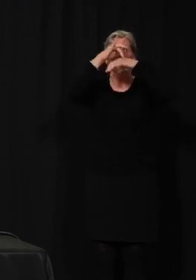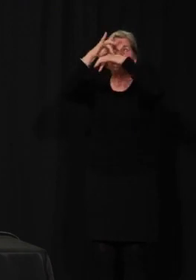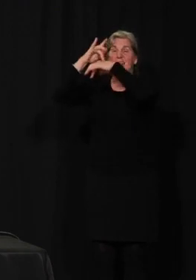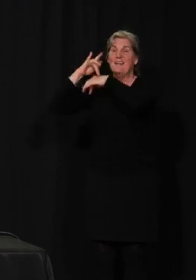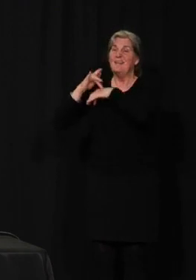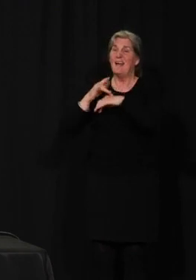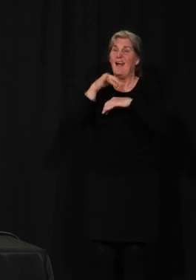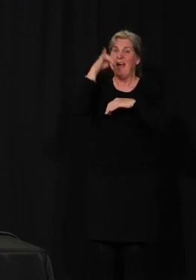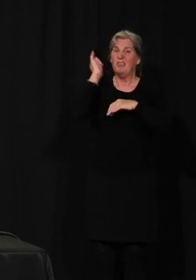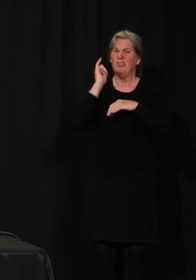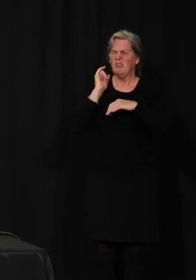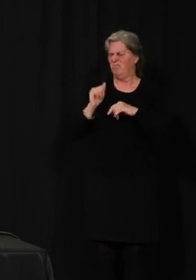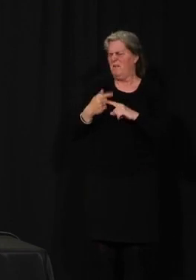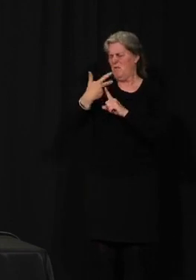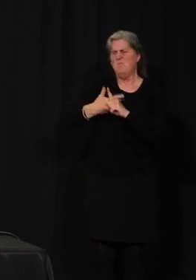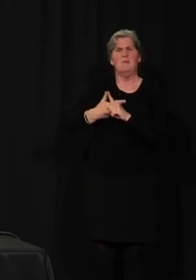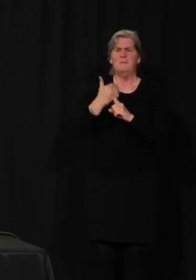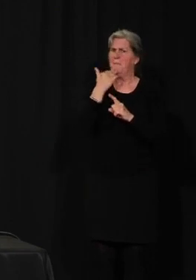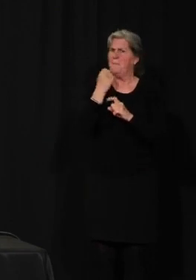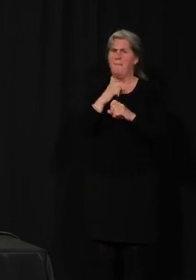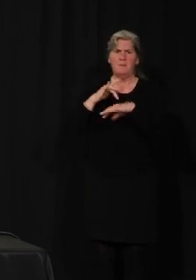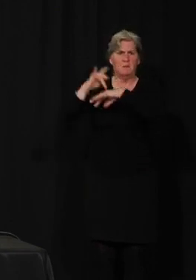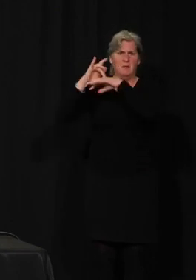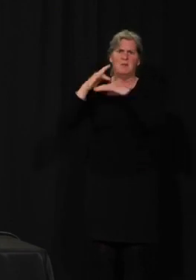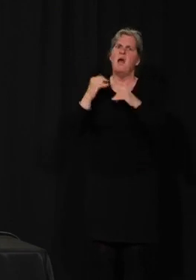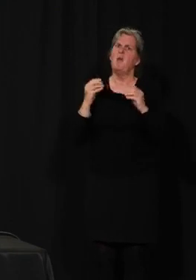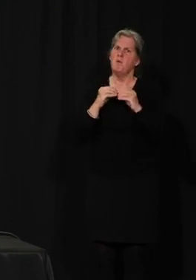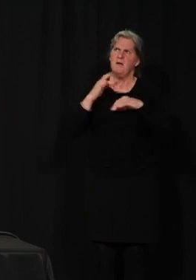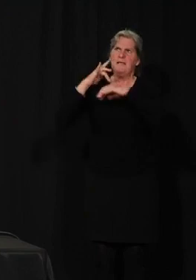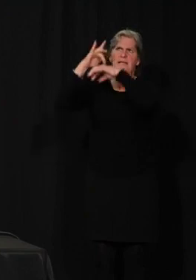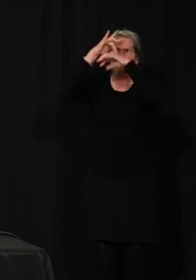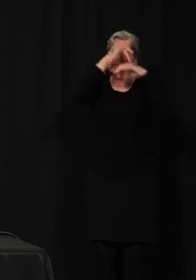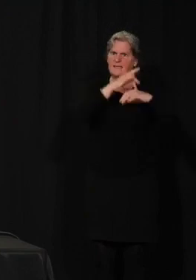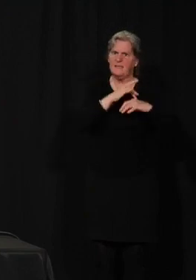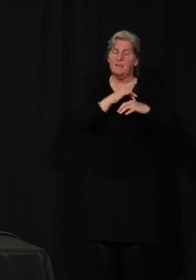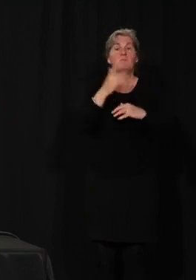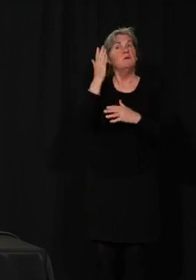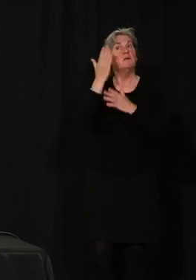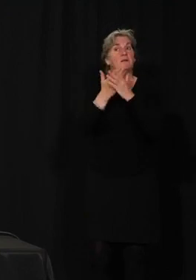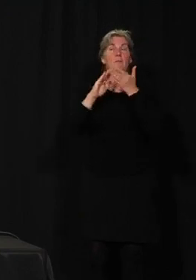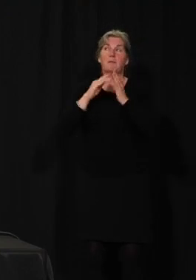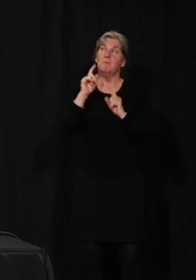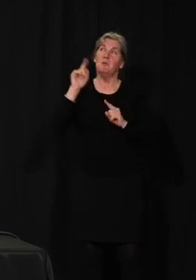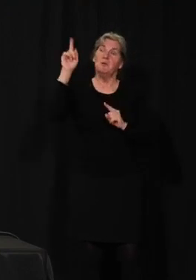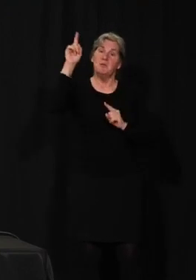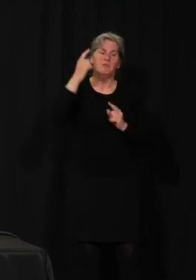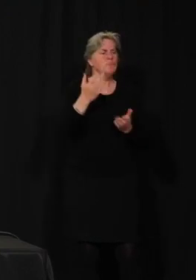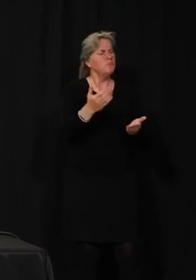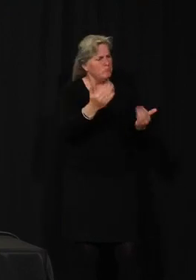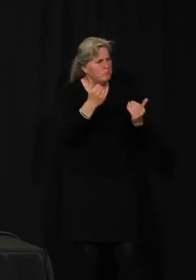the past few months. Some communities have welcomed visitors while others continue o